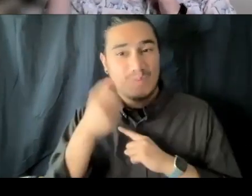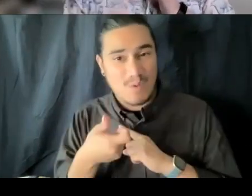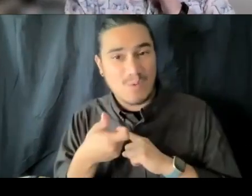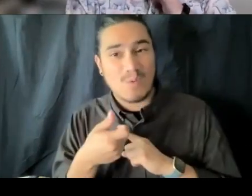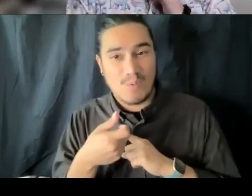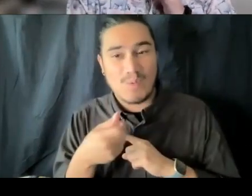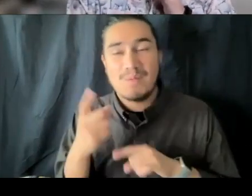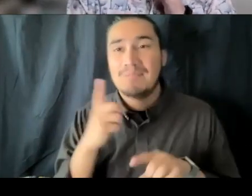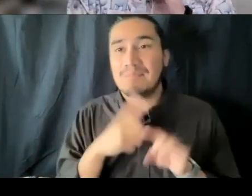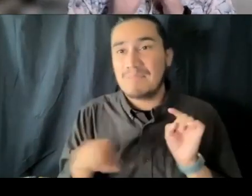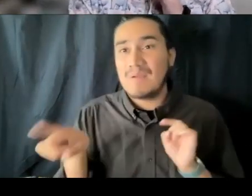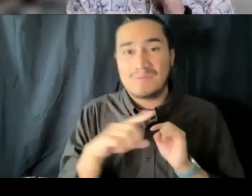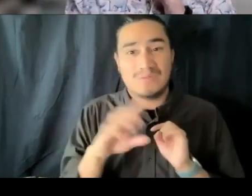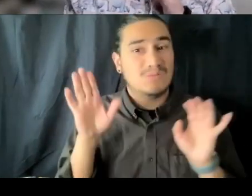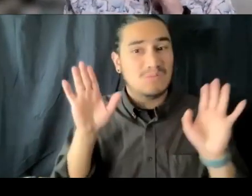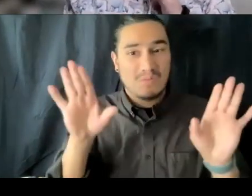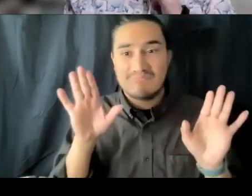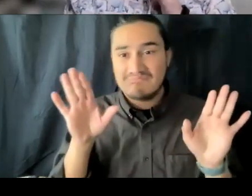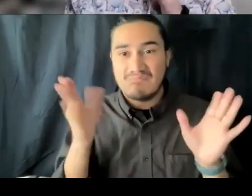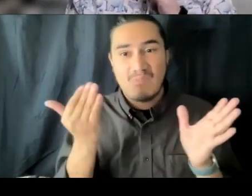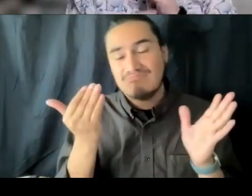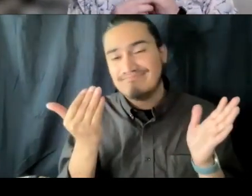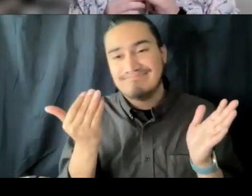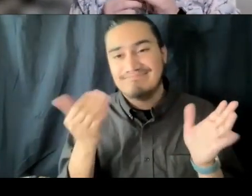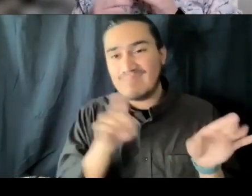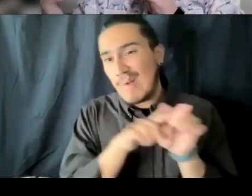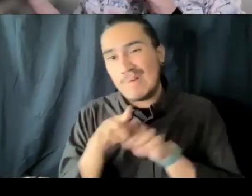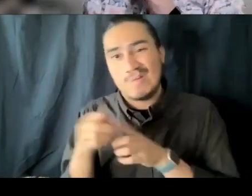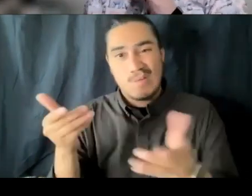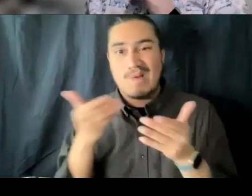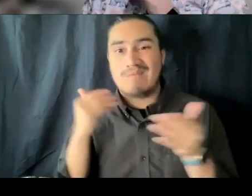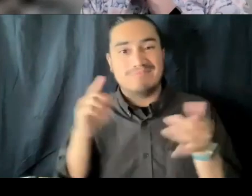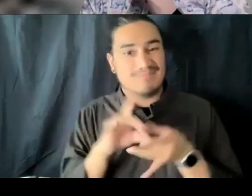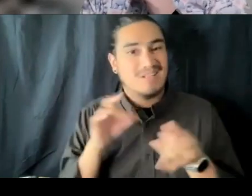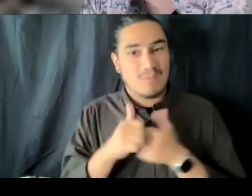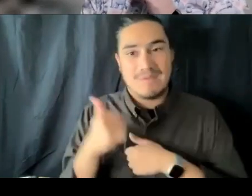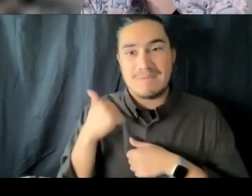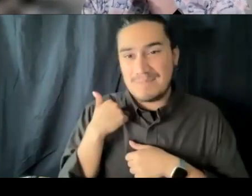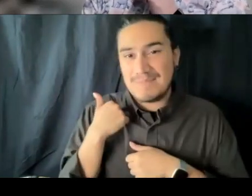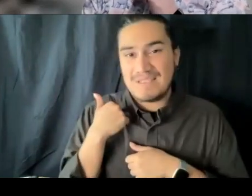but you are also welcome to email and connect with me particularly.